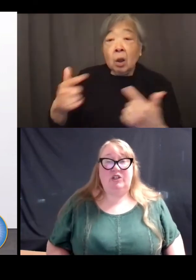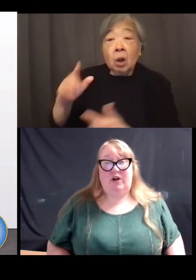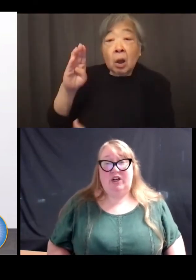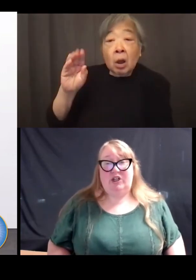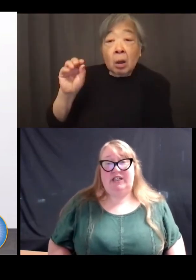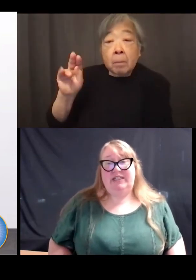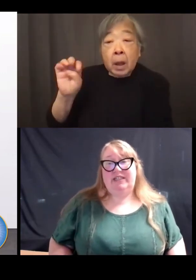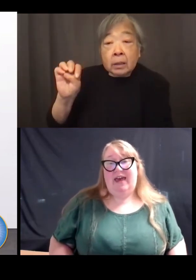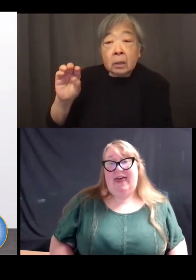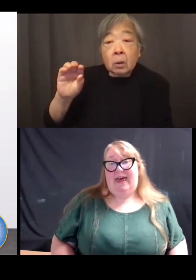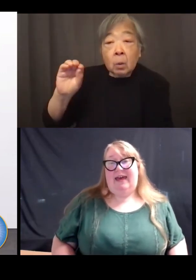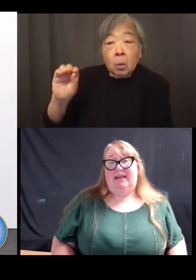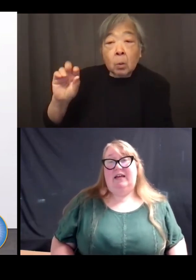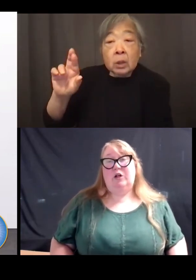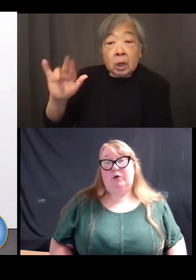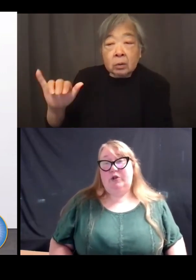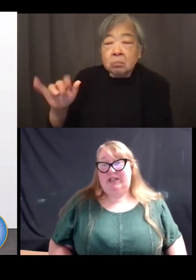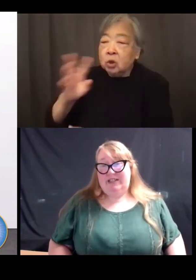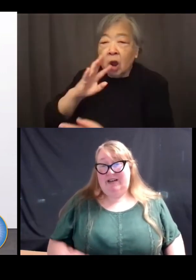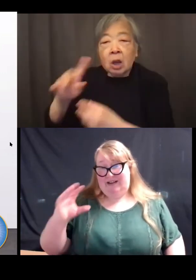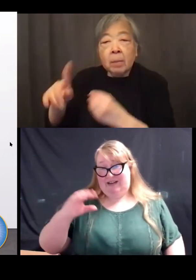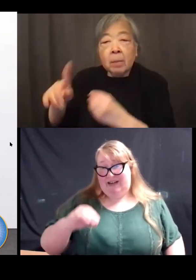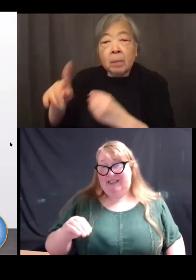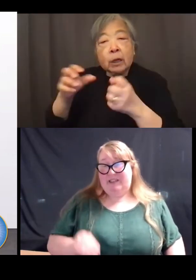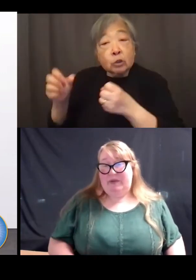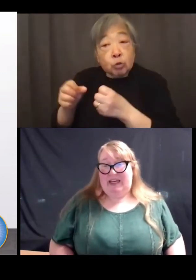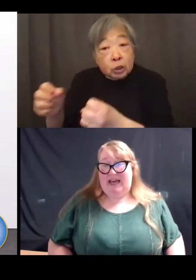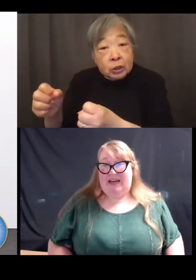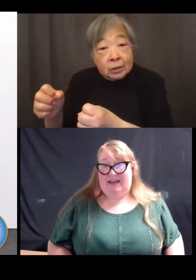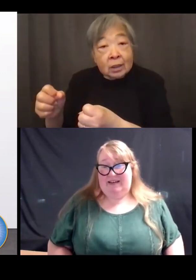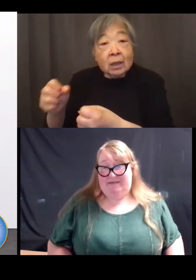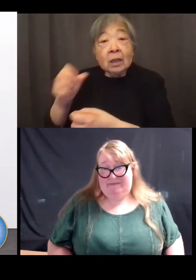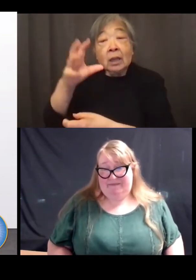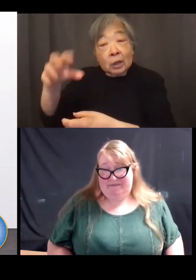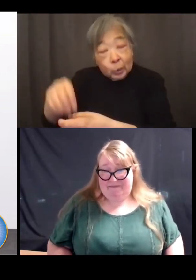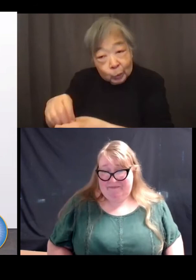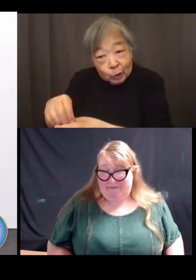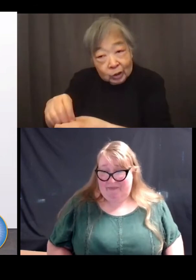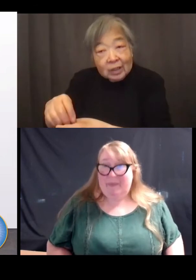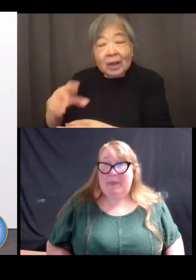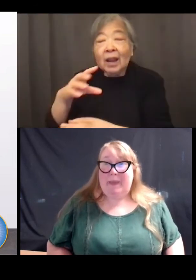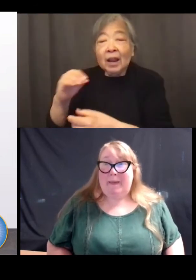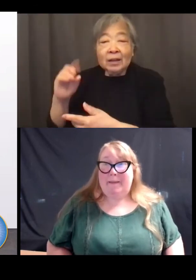strategies and inclusion and disability etiquette.